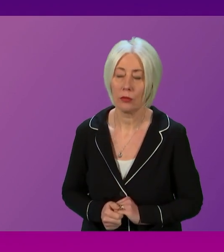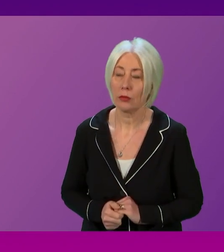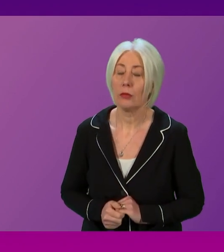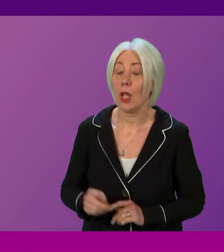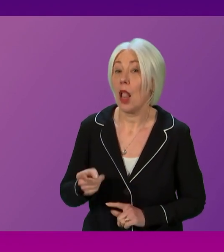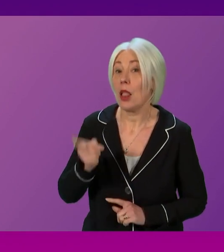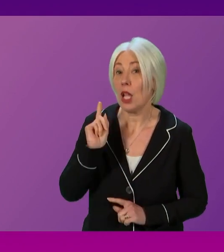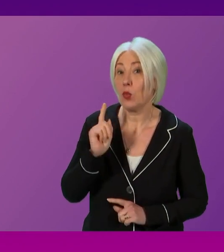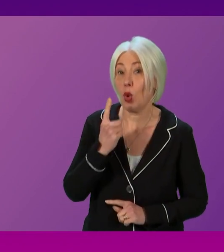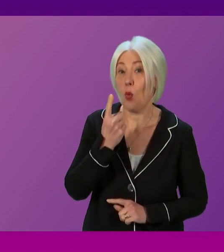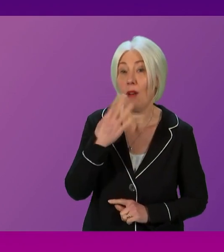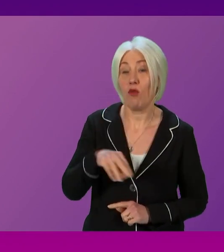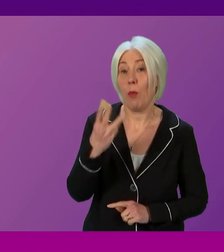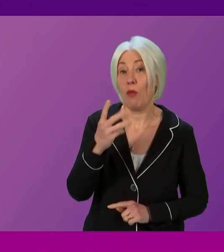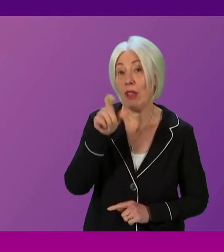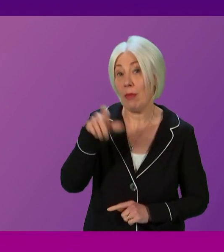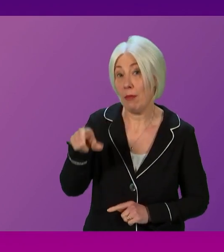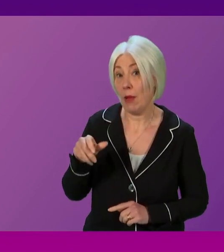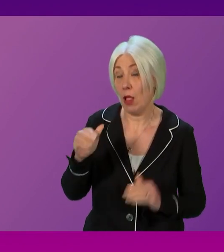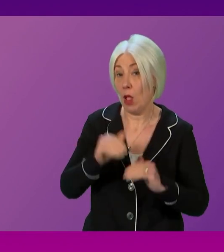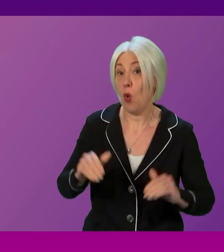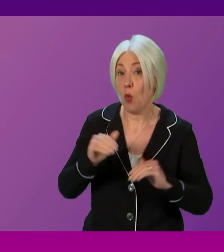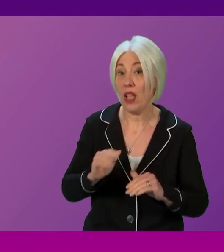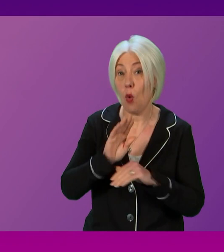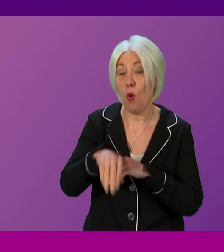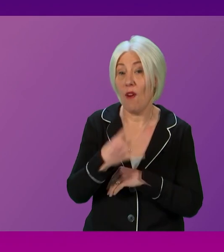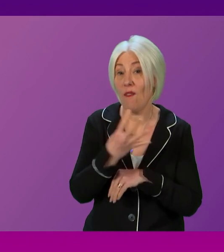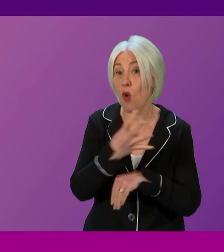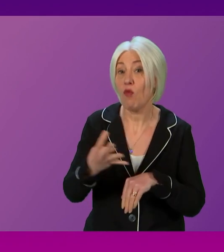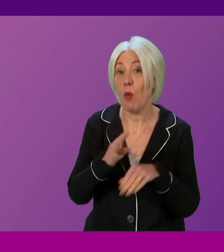Last week, one in three people waited for longer than the four-hour standard in accident and